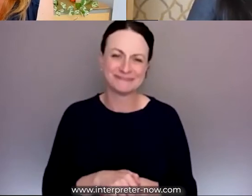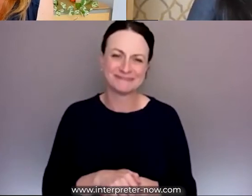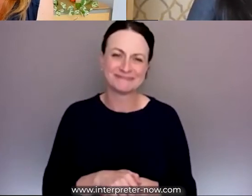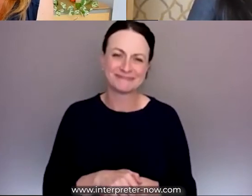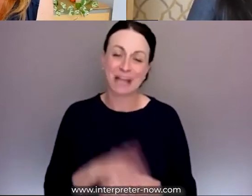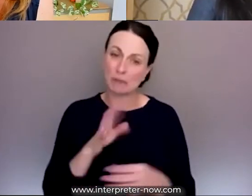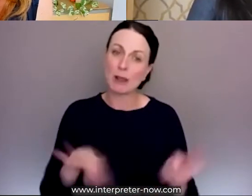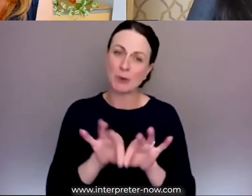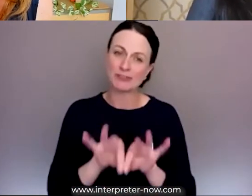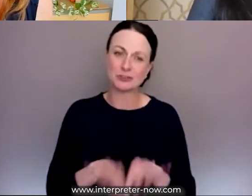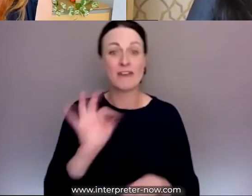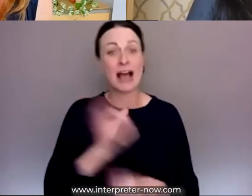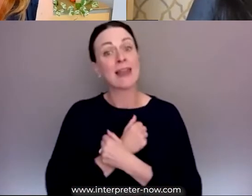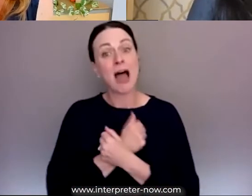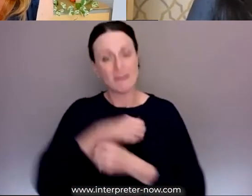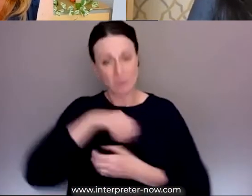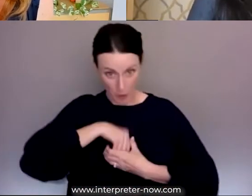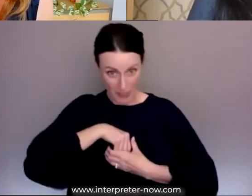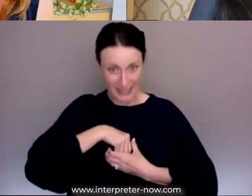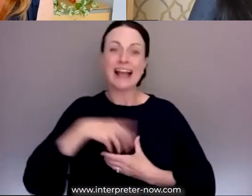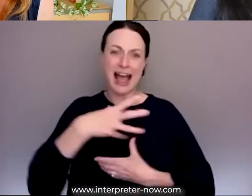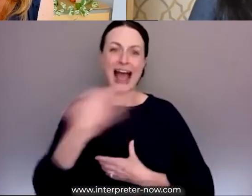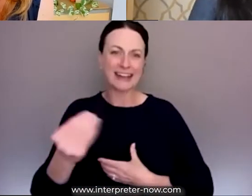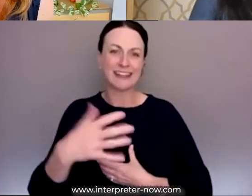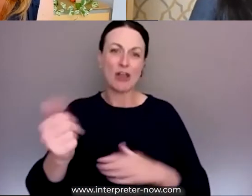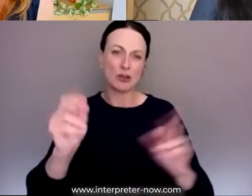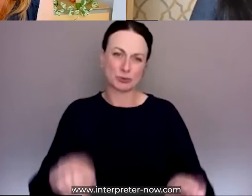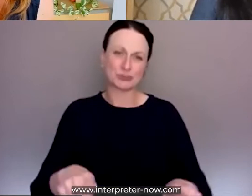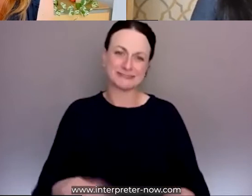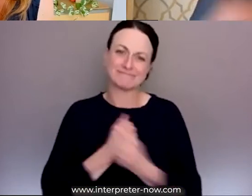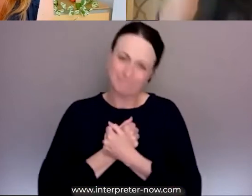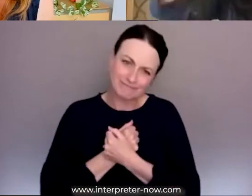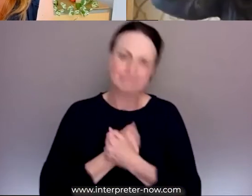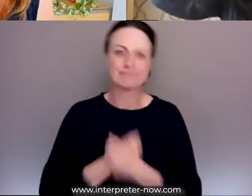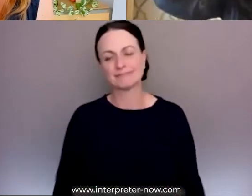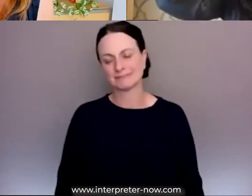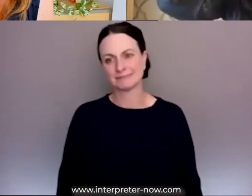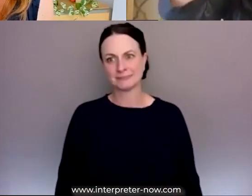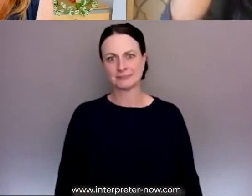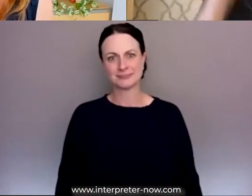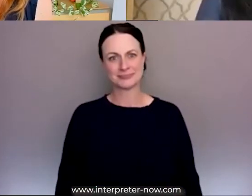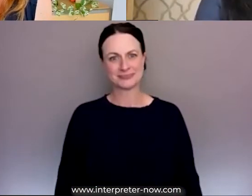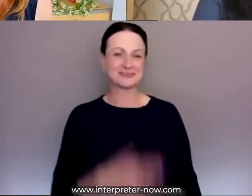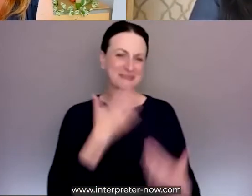still find that love within and also find it in each other.